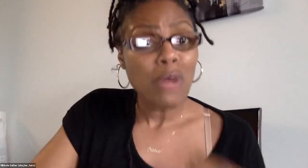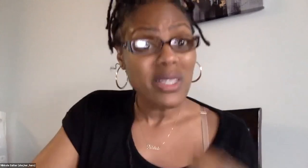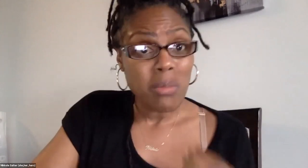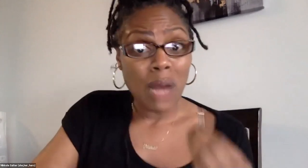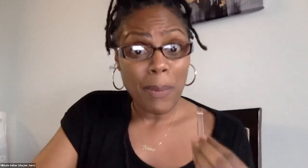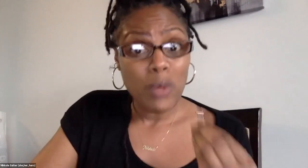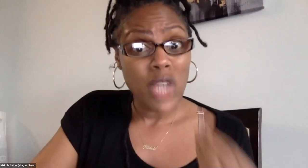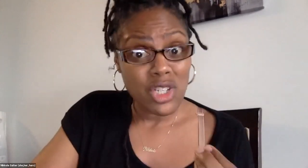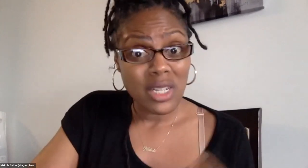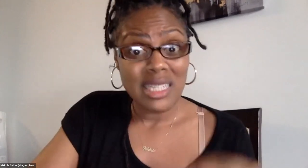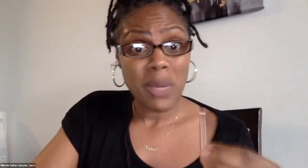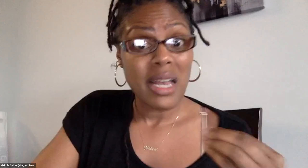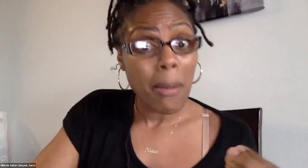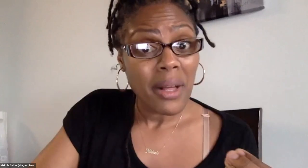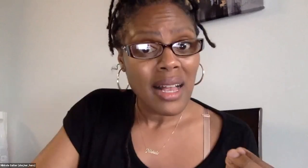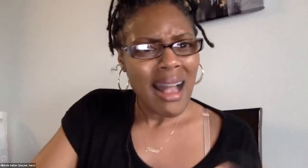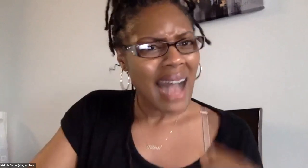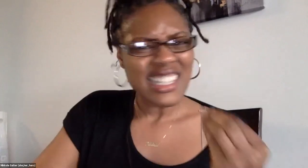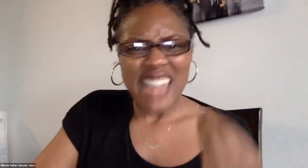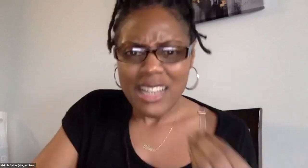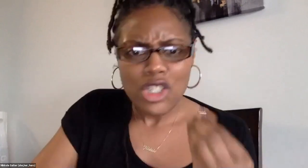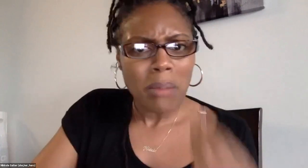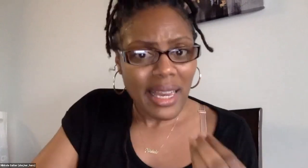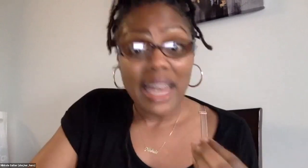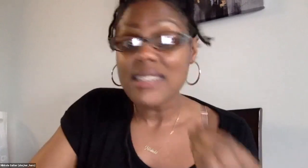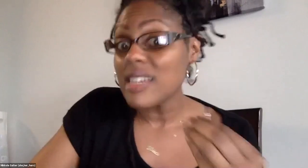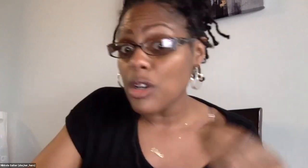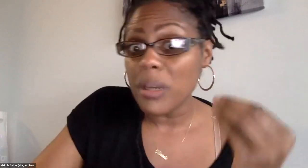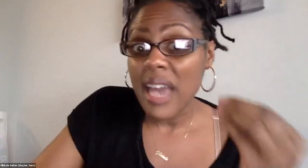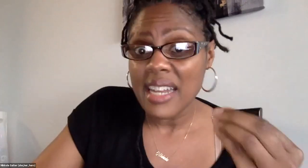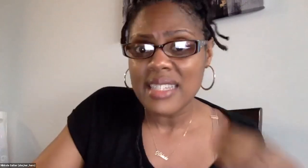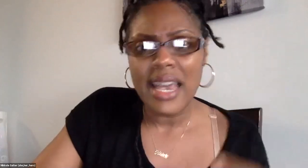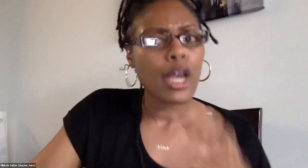I risk my reputation and speak up. I snatch the mic like Senator McCain and say,